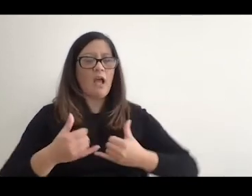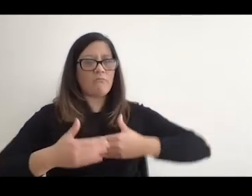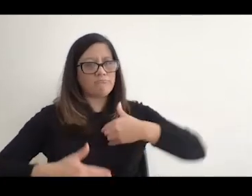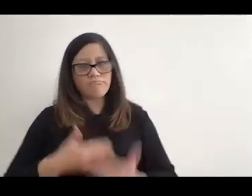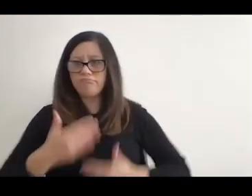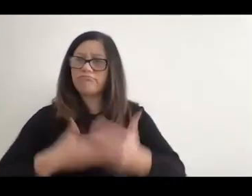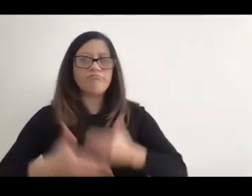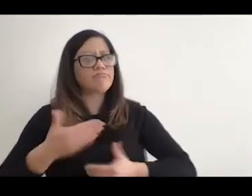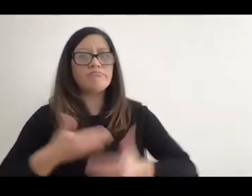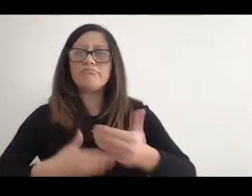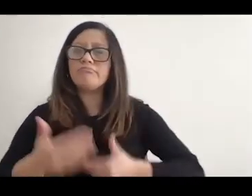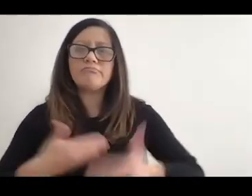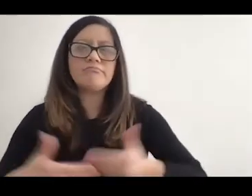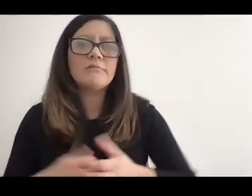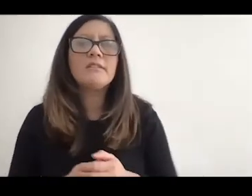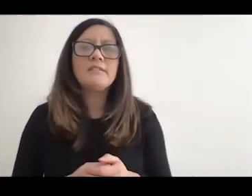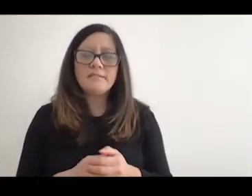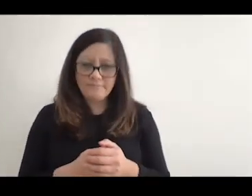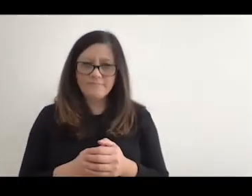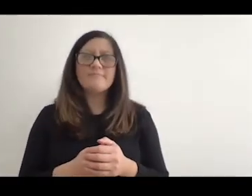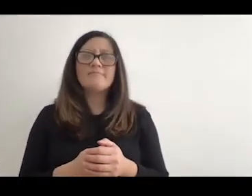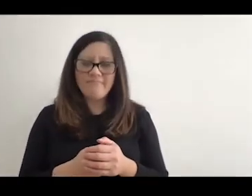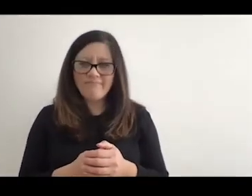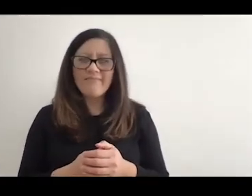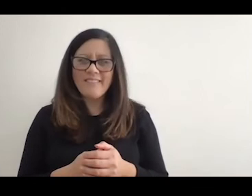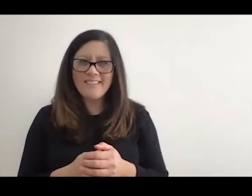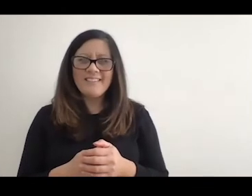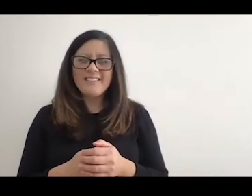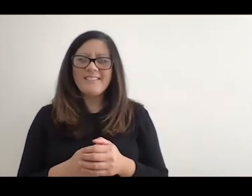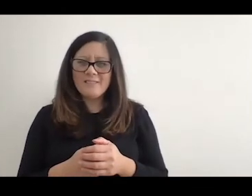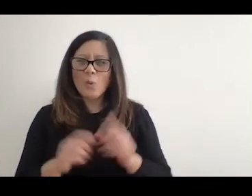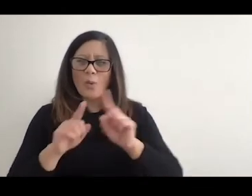Just adaptive design. And I really think we're starting to bring those ideas together